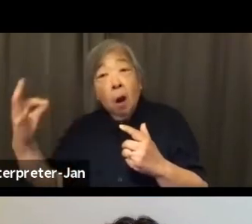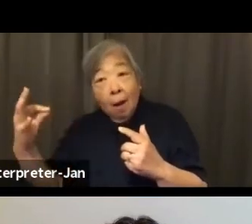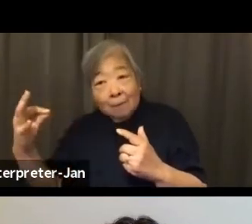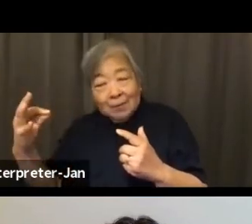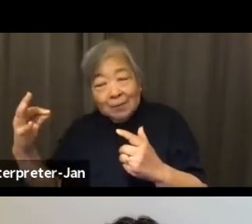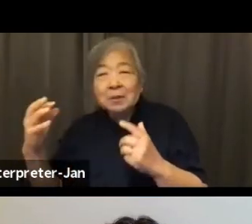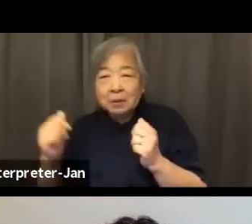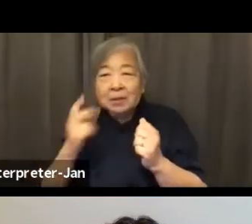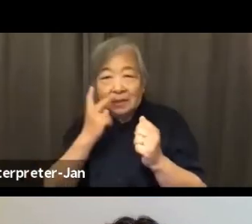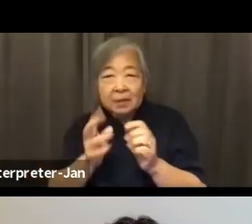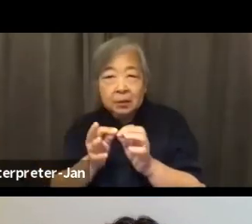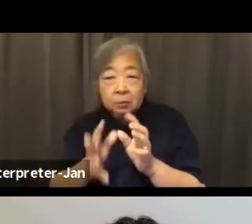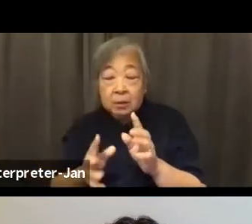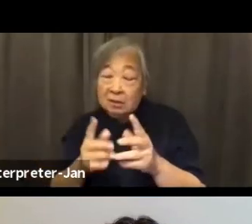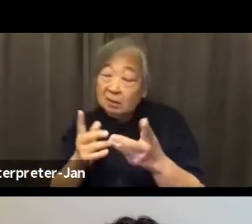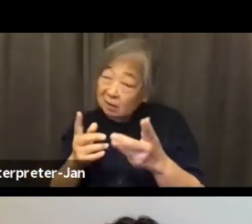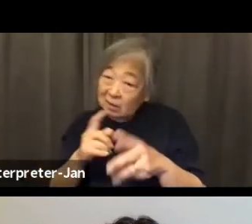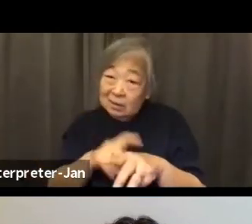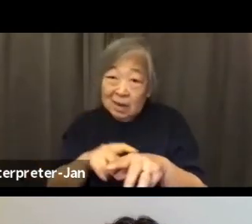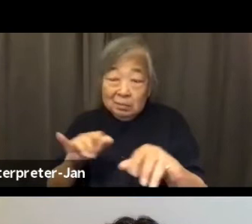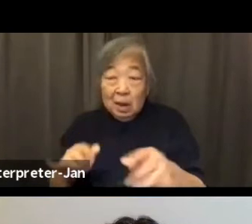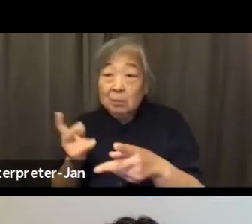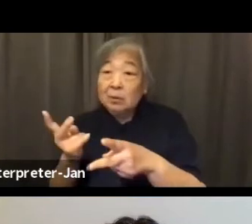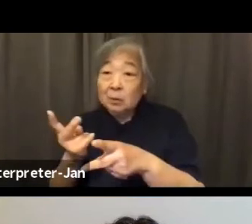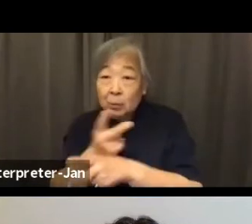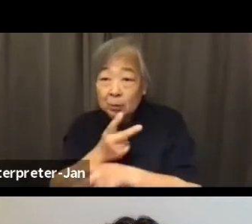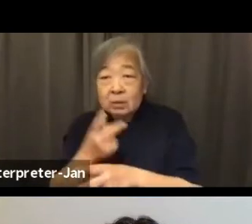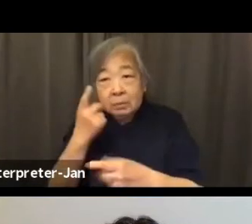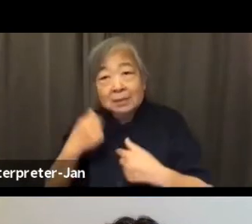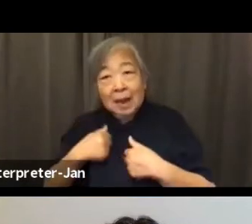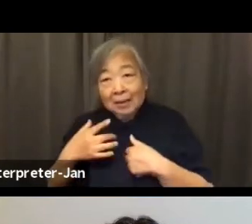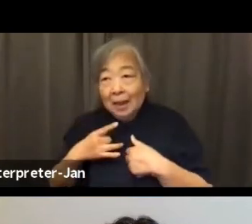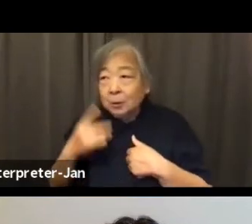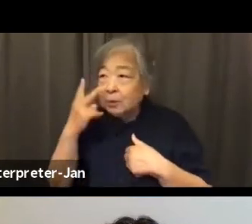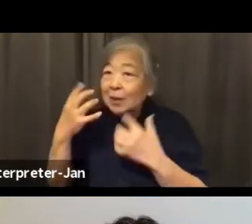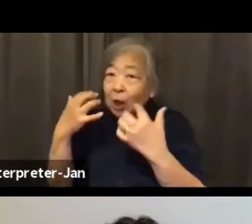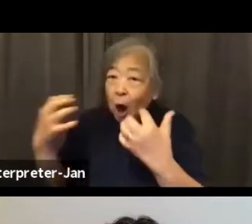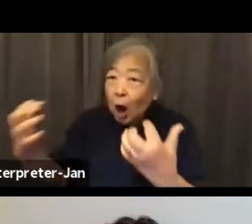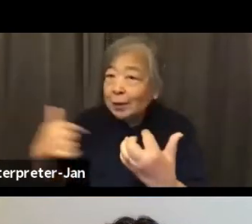On the other hand sometimes it's worse because I really like to see the audience and the facial expressions.